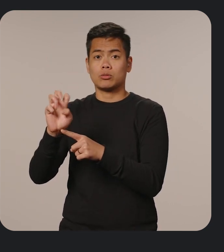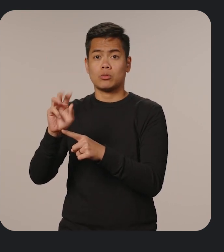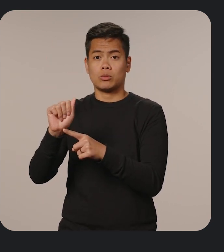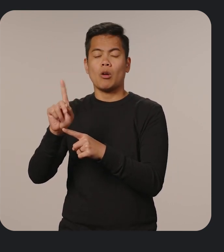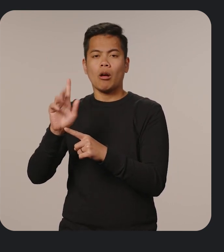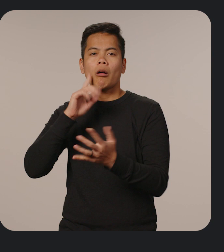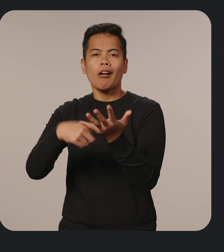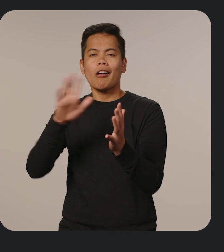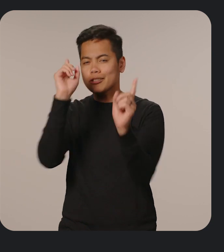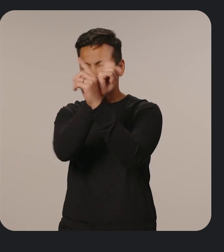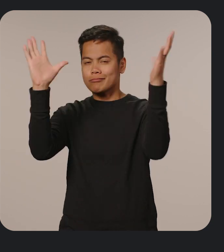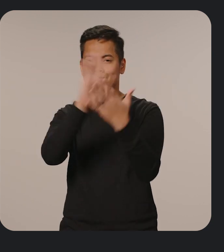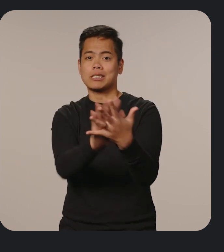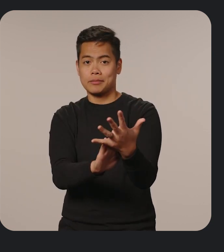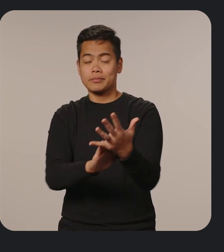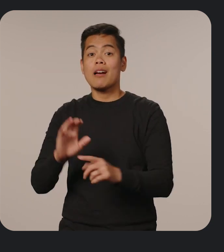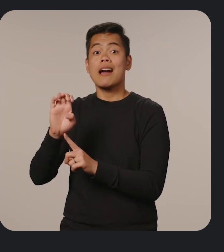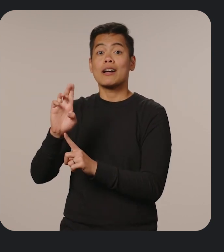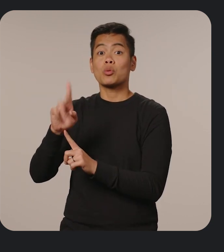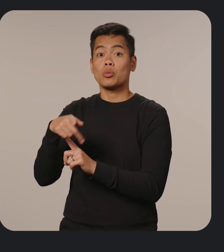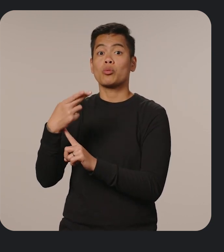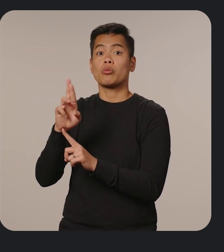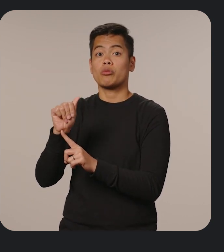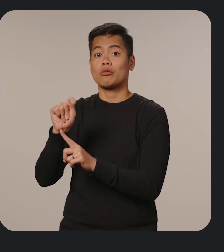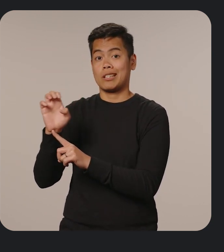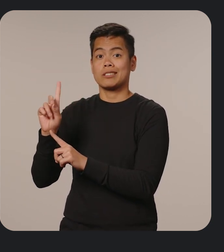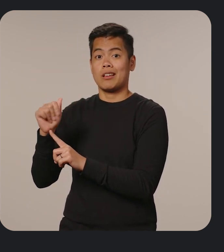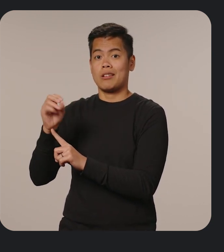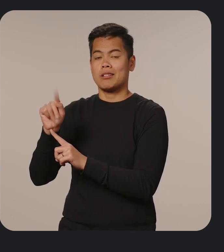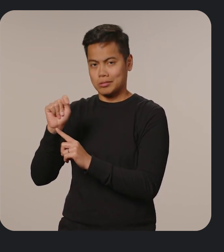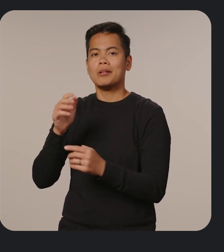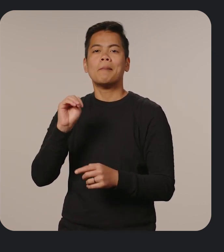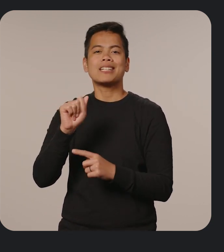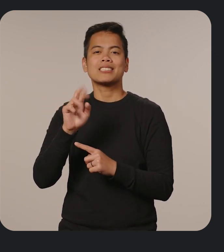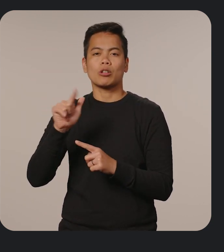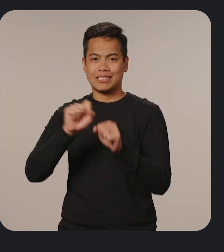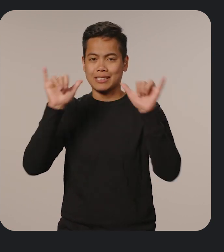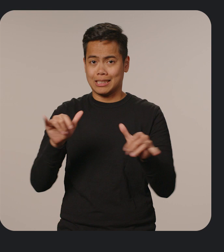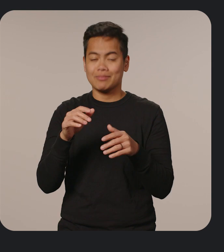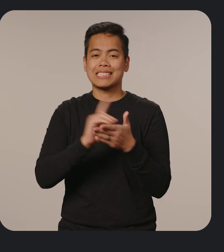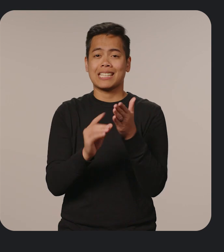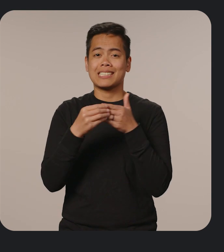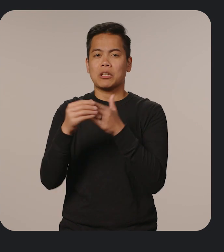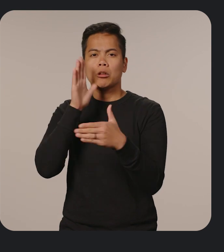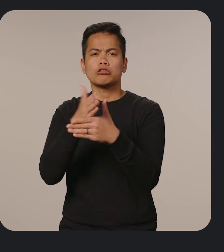And Euphrates Dahout, Material System Design Lead, will share how our resources and tools are a key part of how you